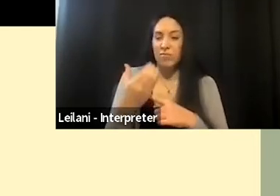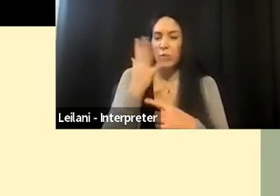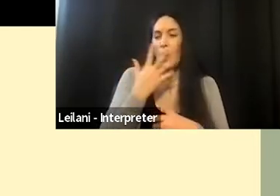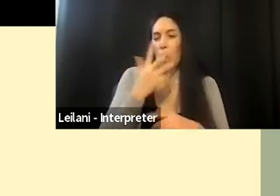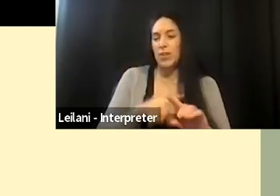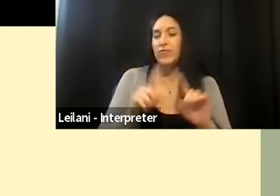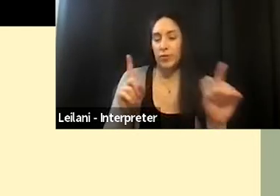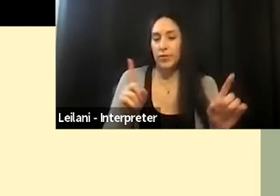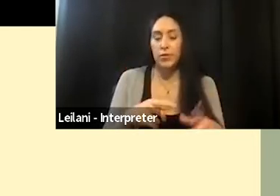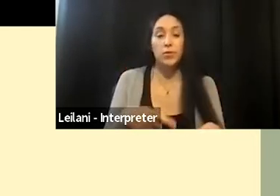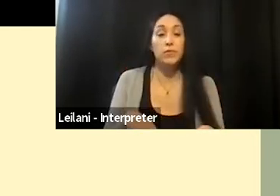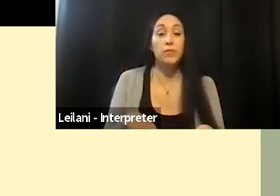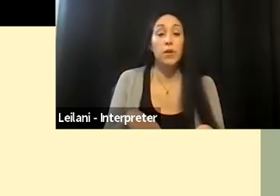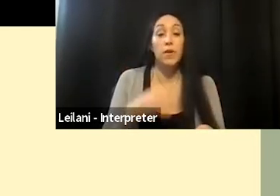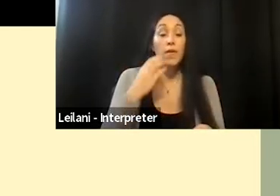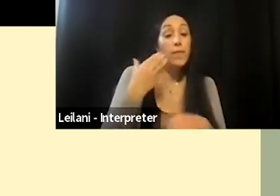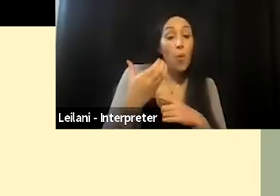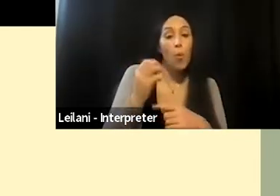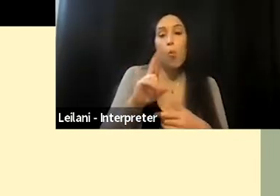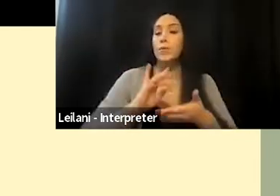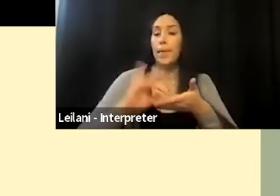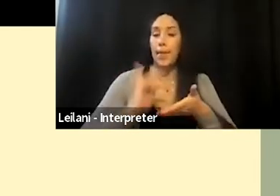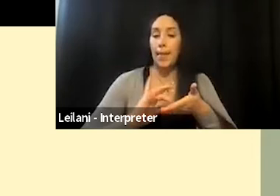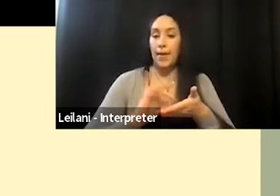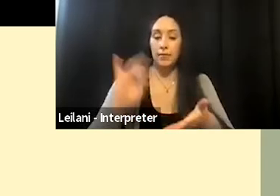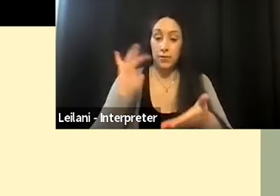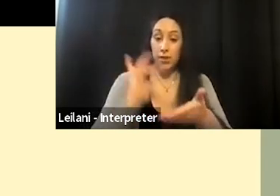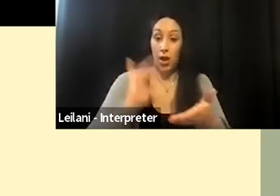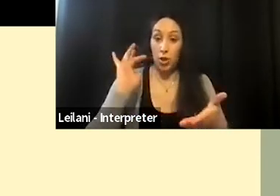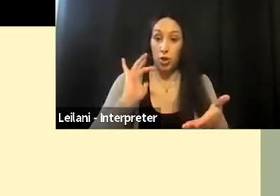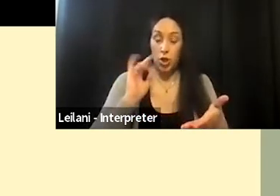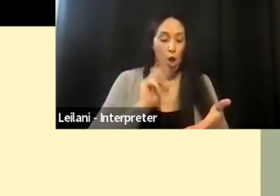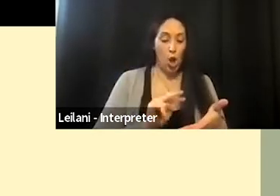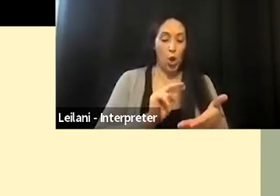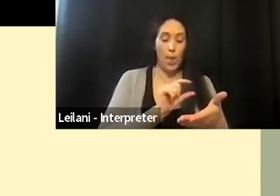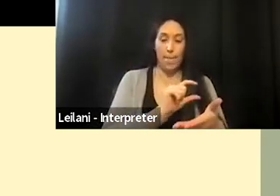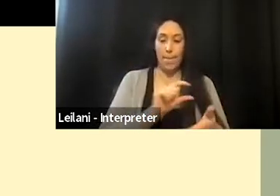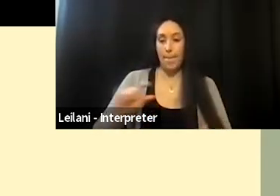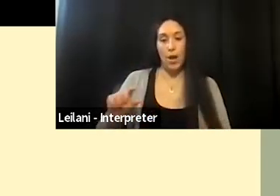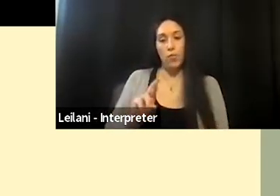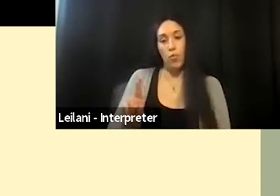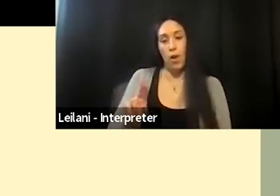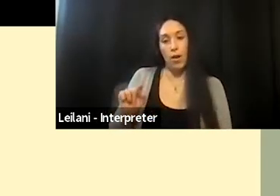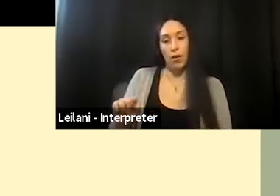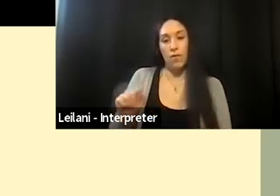Grab your phone or your tablet, touch your screen, and then look at the bottom right. There's three dots that say more,